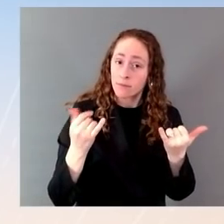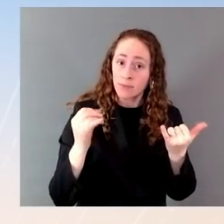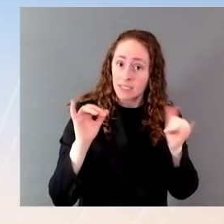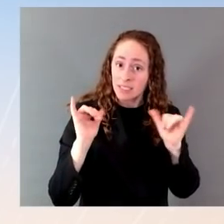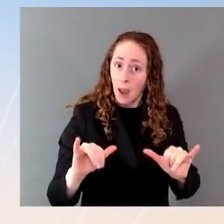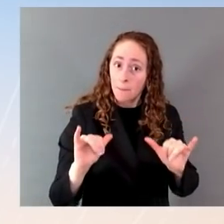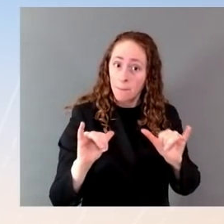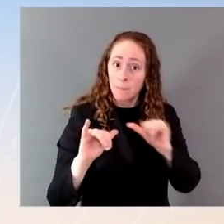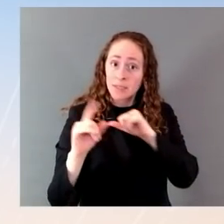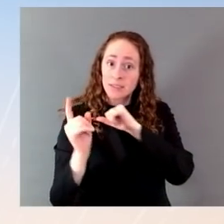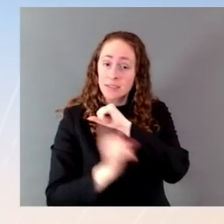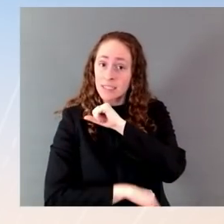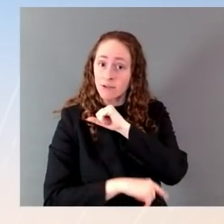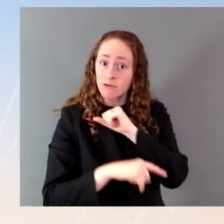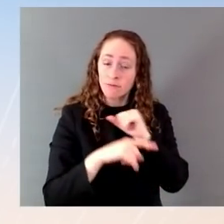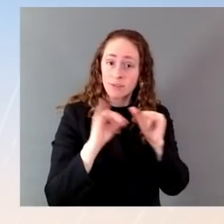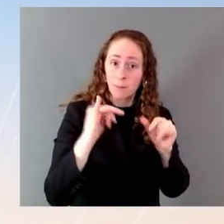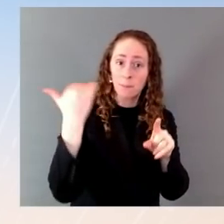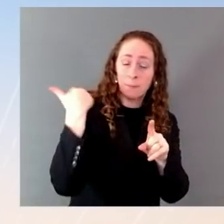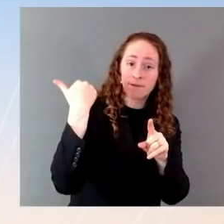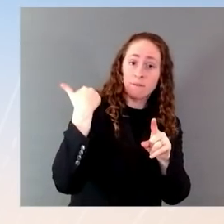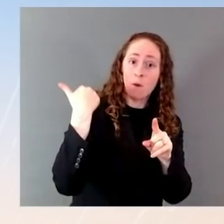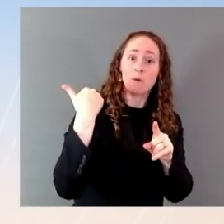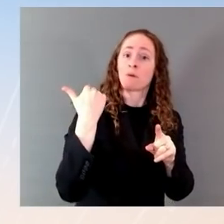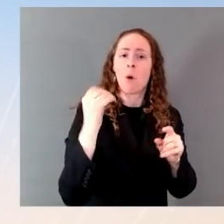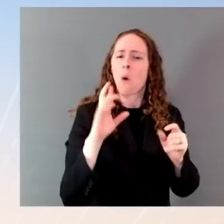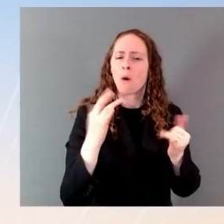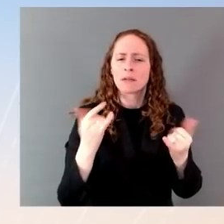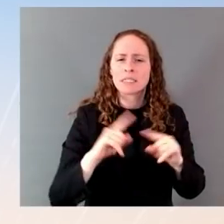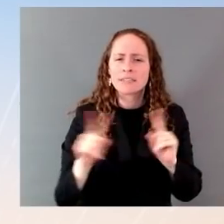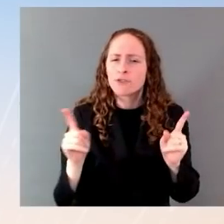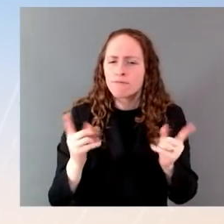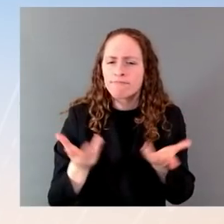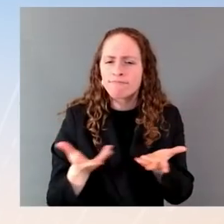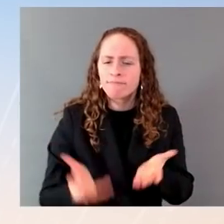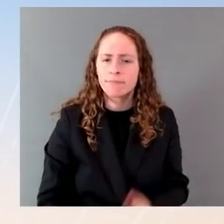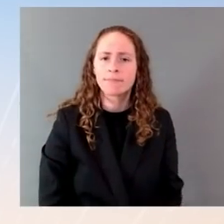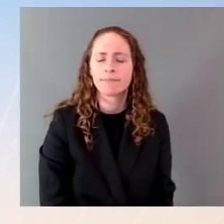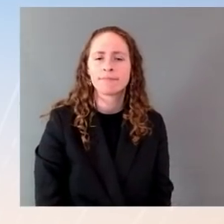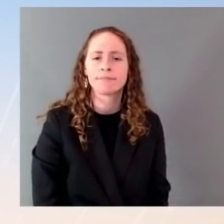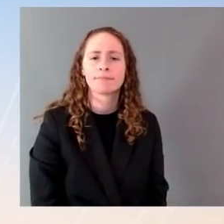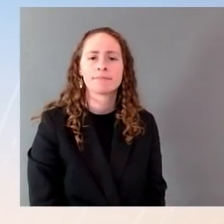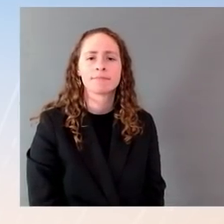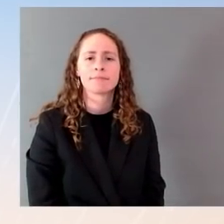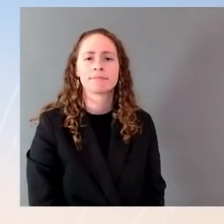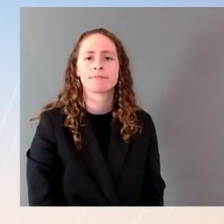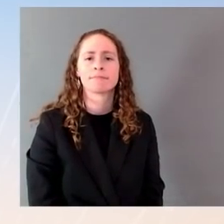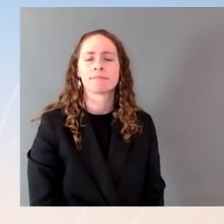those directly to our Russian counterparts and we will be working through them detail-by-detail with our European counterparts.